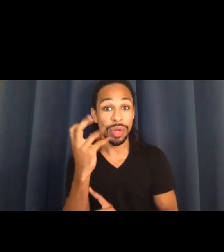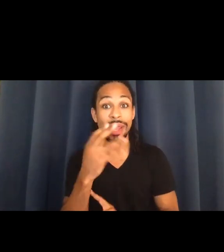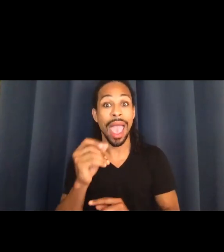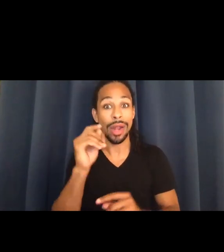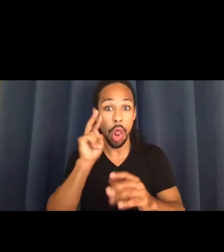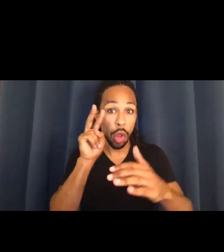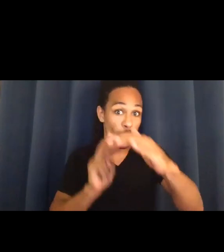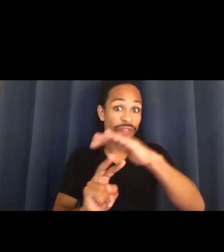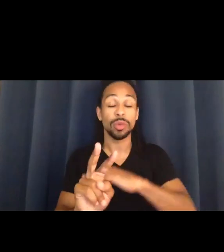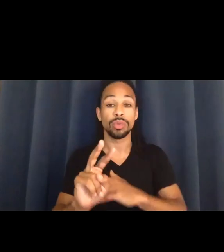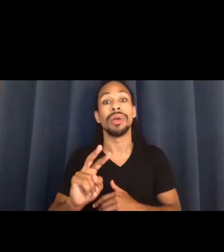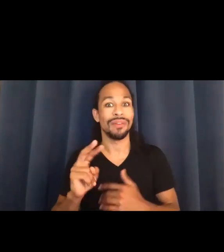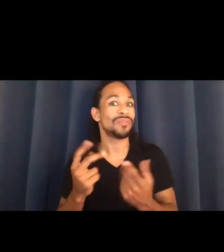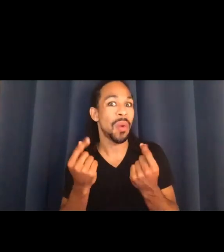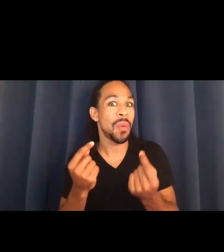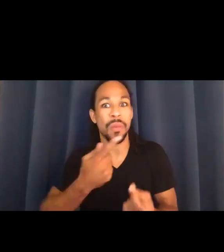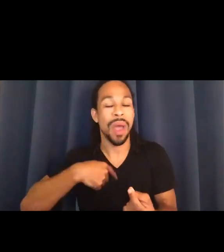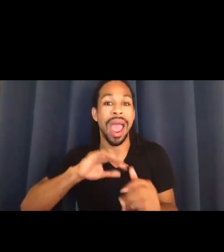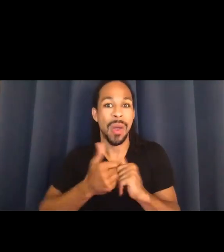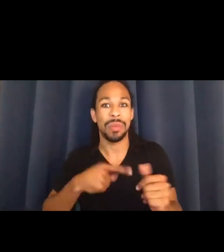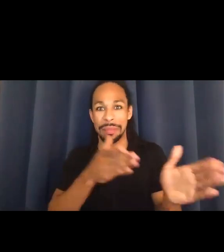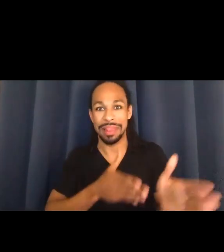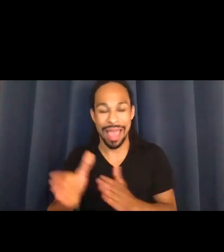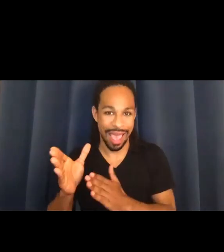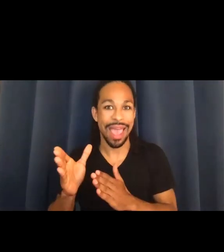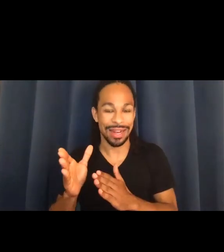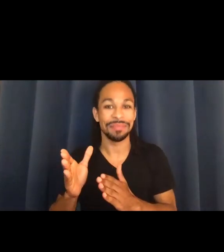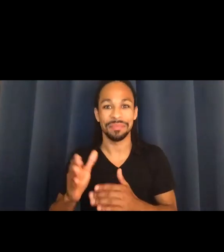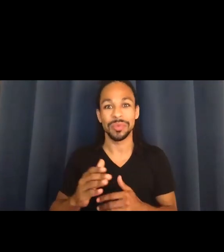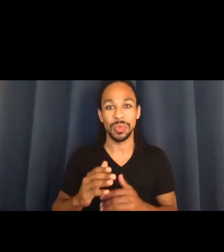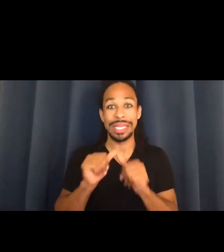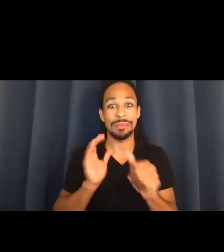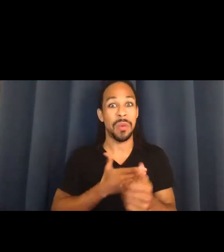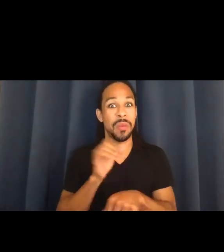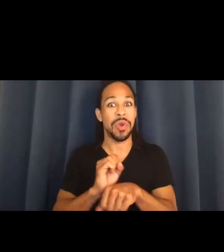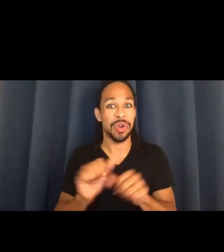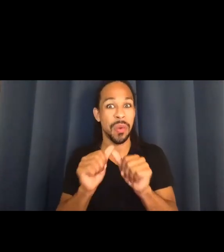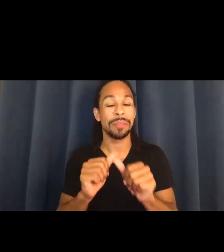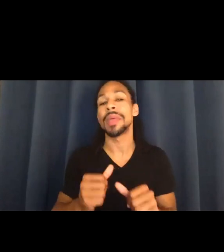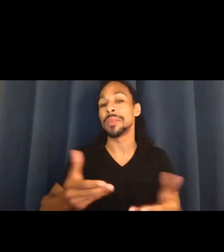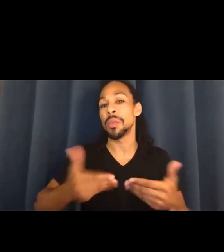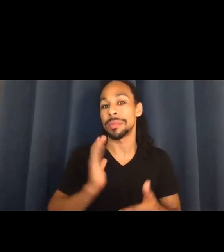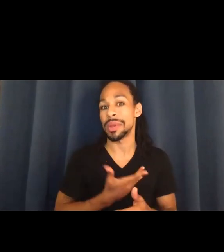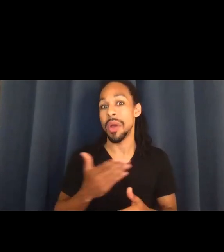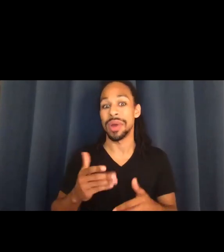the engagements can be. I'm happy to welcome our guests with us. We have with us Anna Glass,